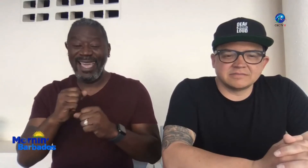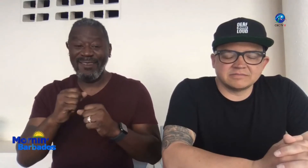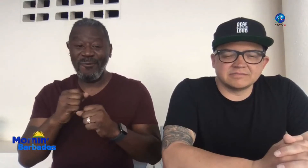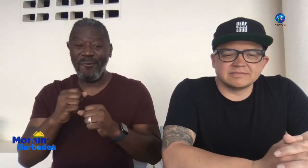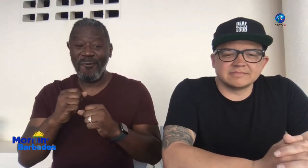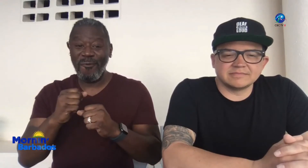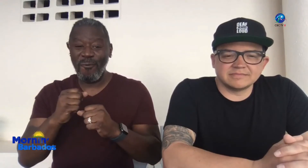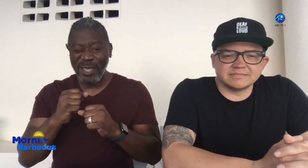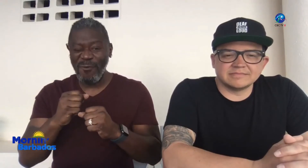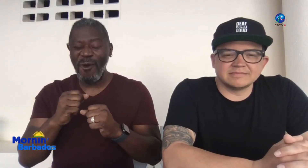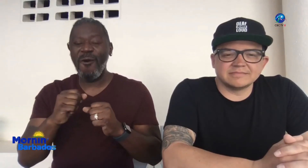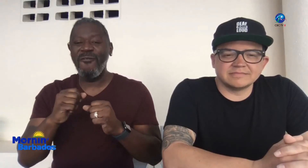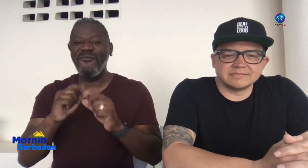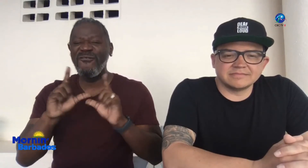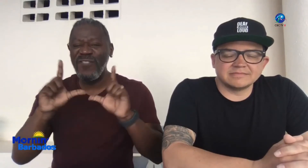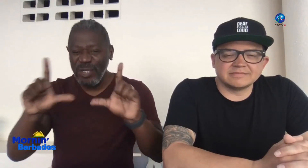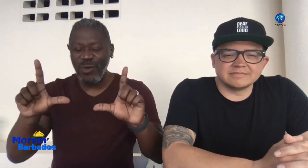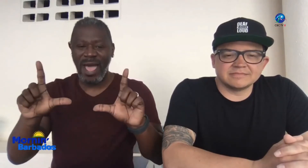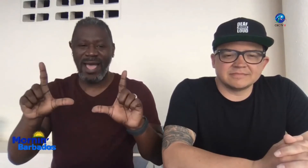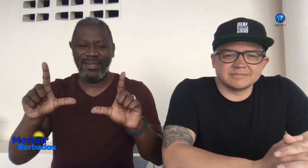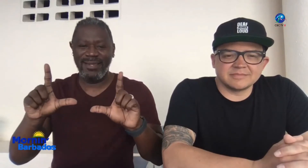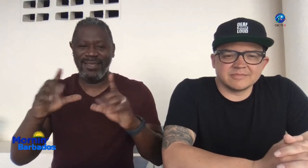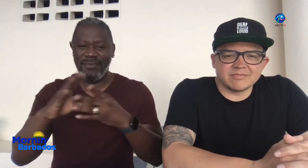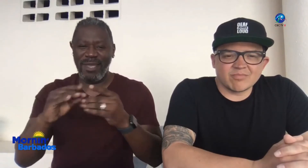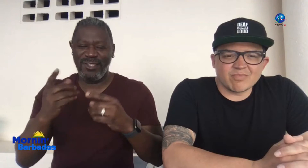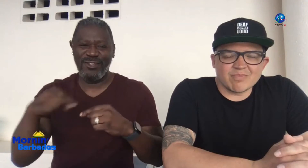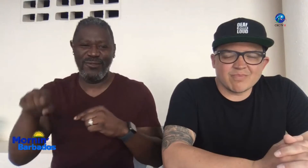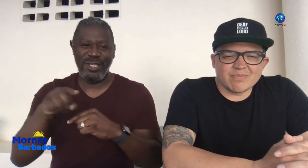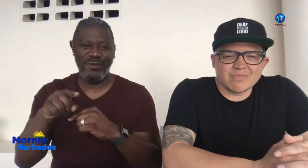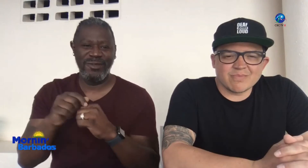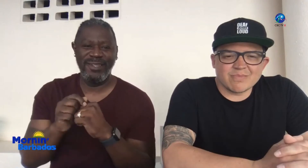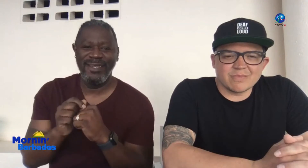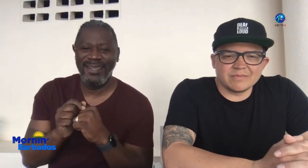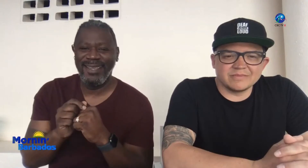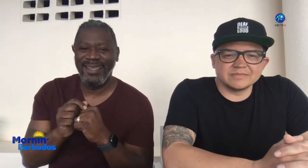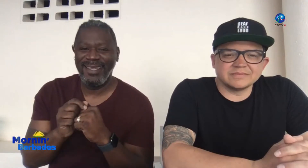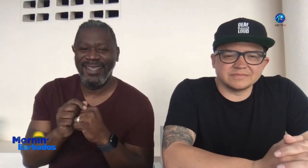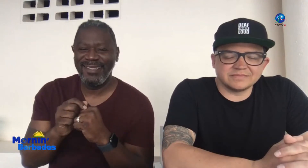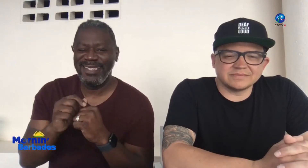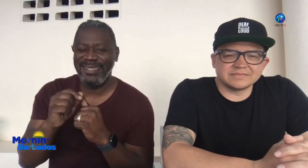and we will visualize the methods for you and just